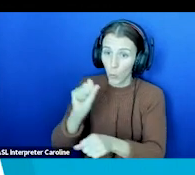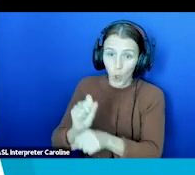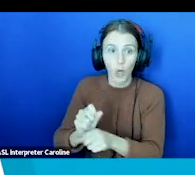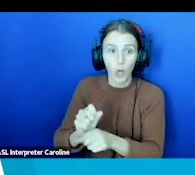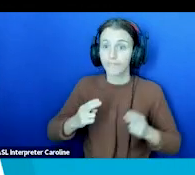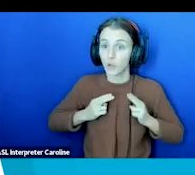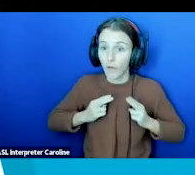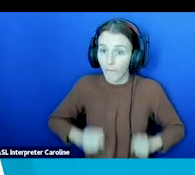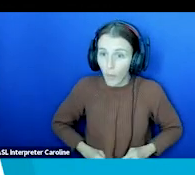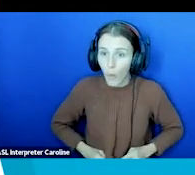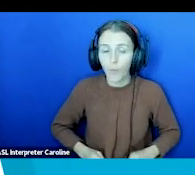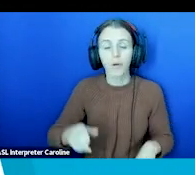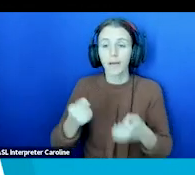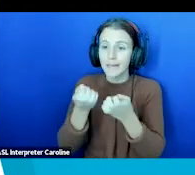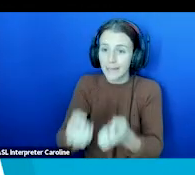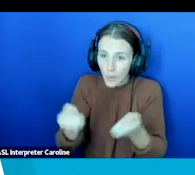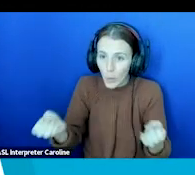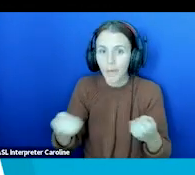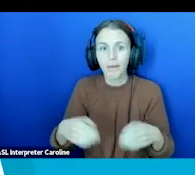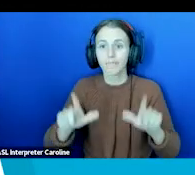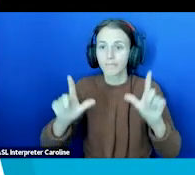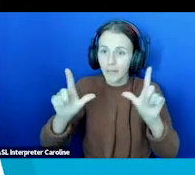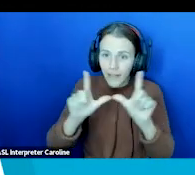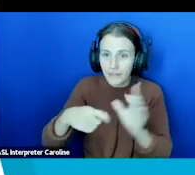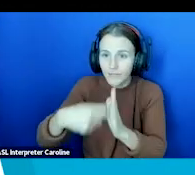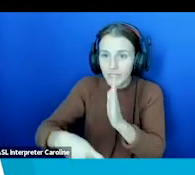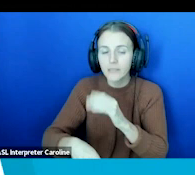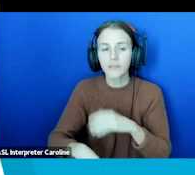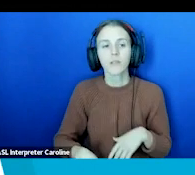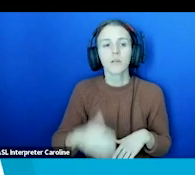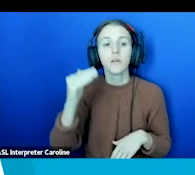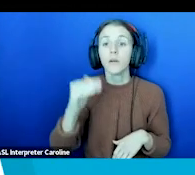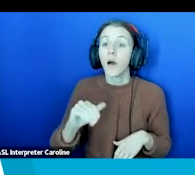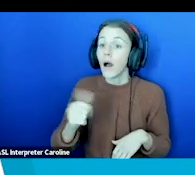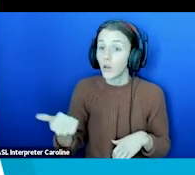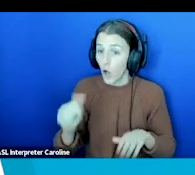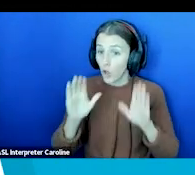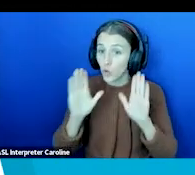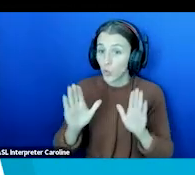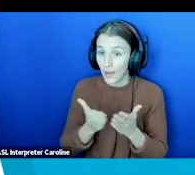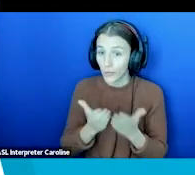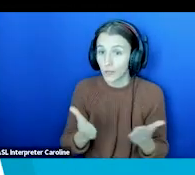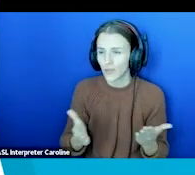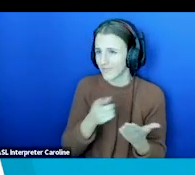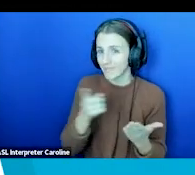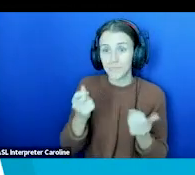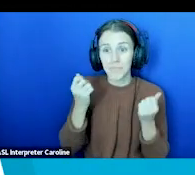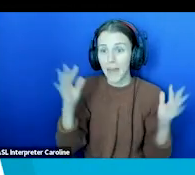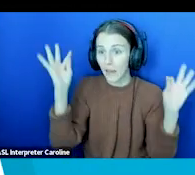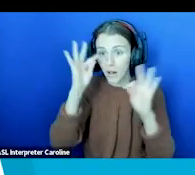INTERVIEW, PAYING FOR SUPPLIES NEEDED, LIKE A UNIFORM, SPECIFIC